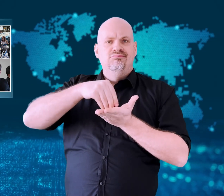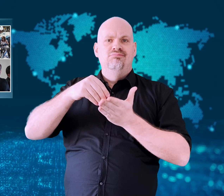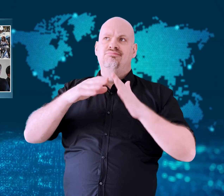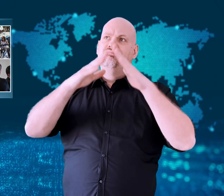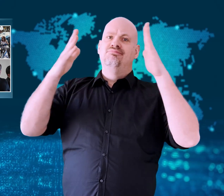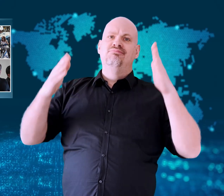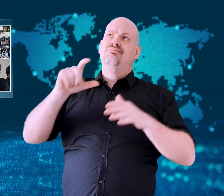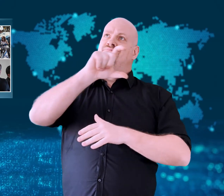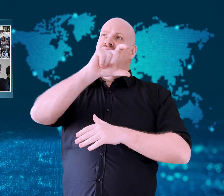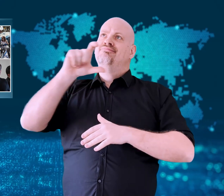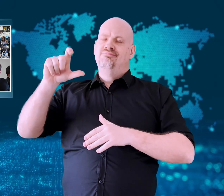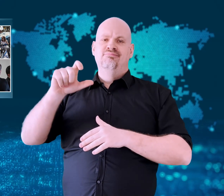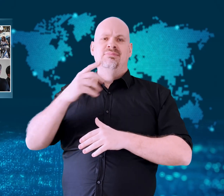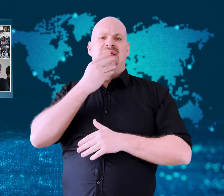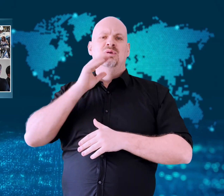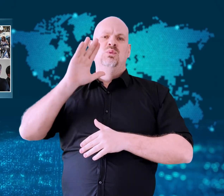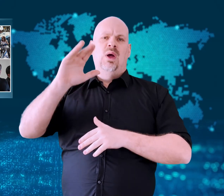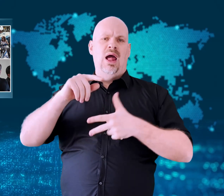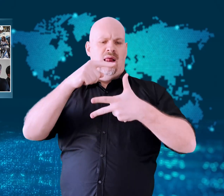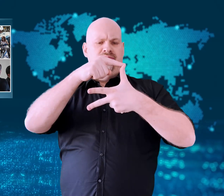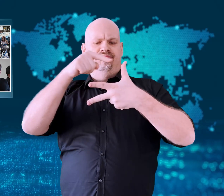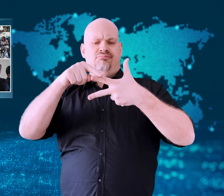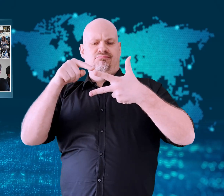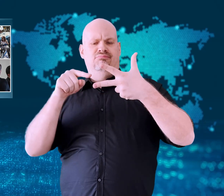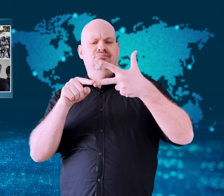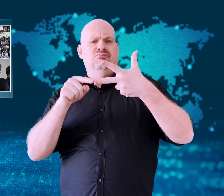were targeted as well.